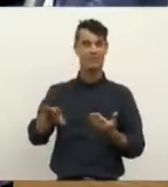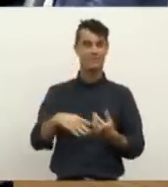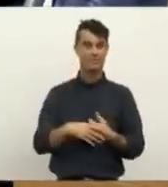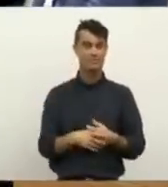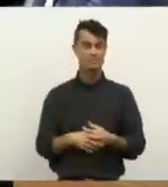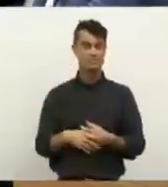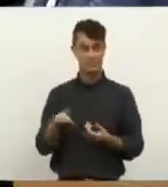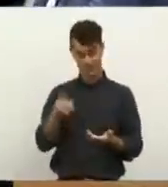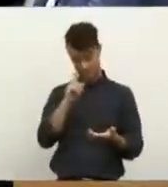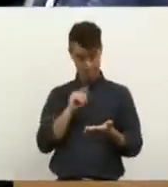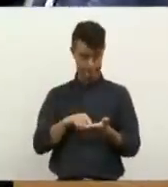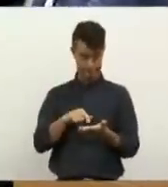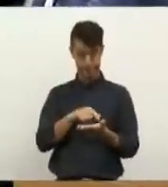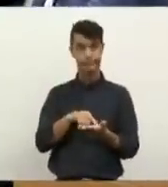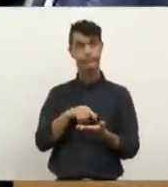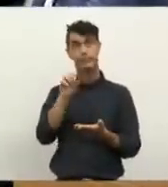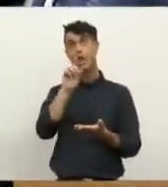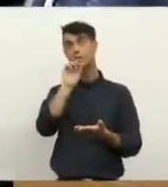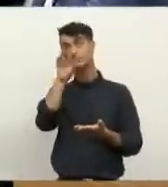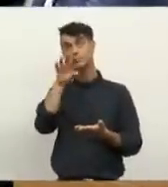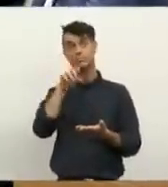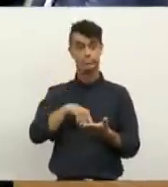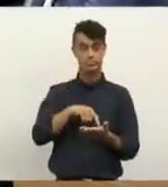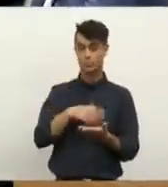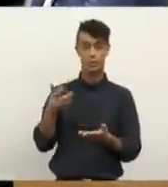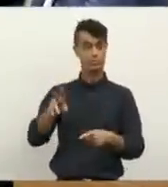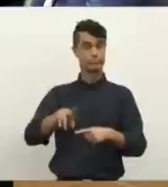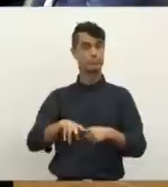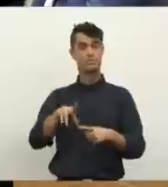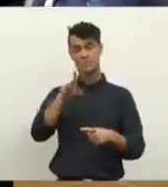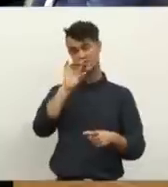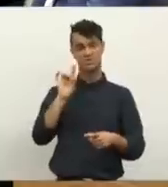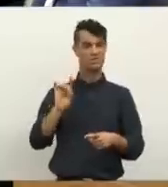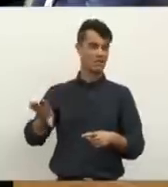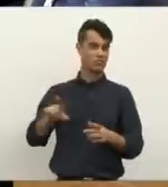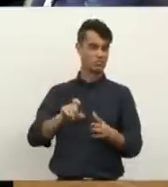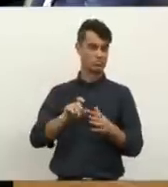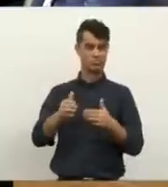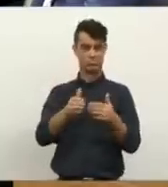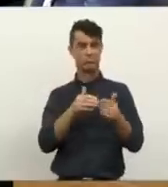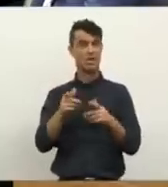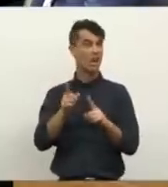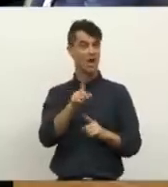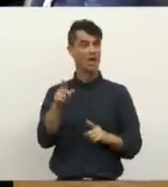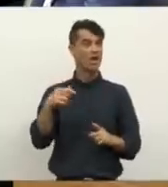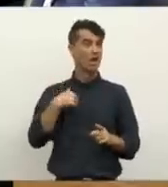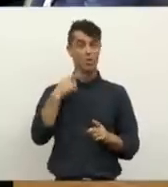and you've actually got control through your phone where you are so it manage your environment like many of the rest of us would.